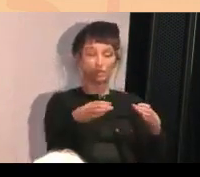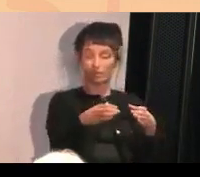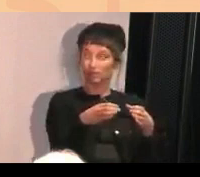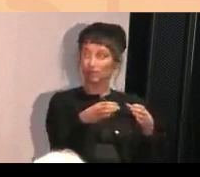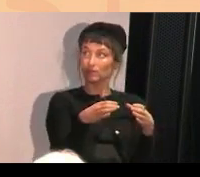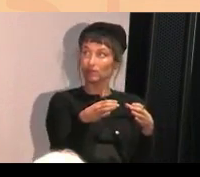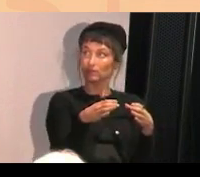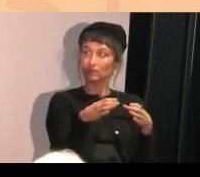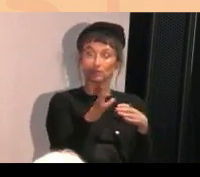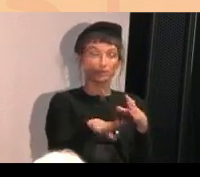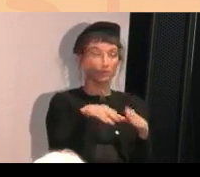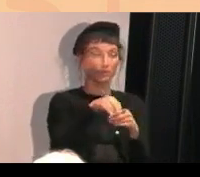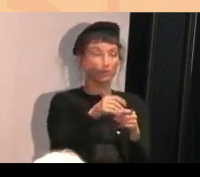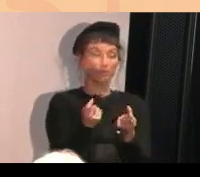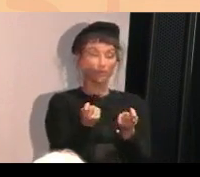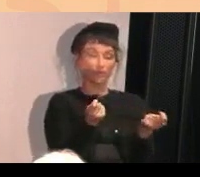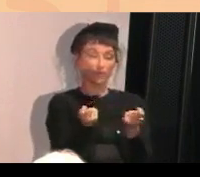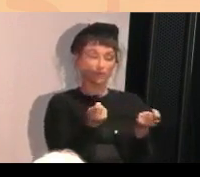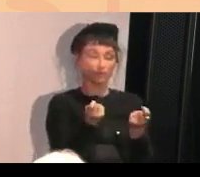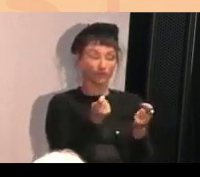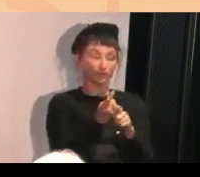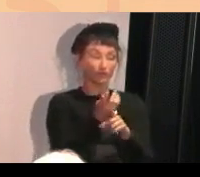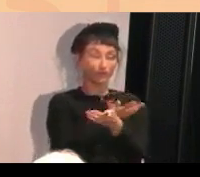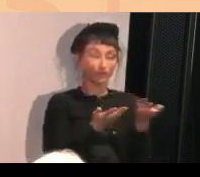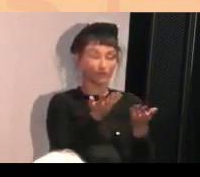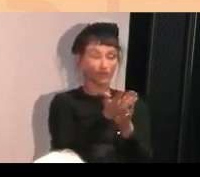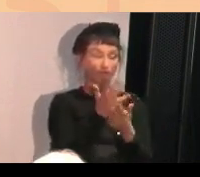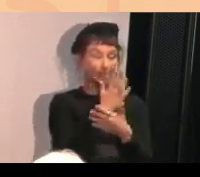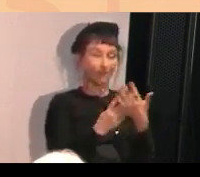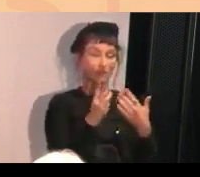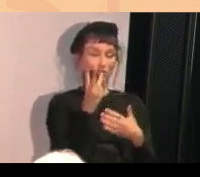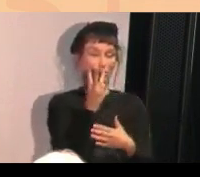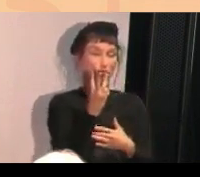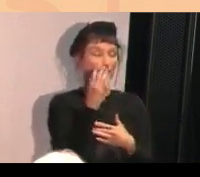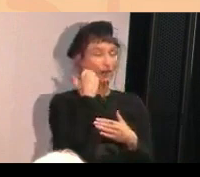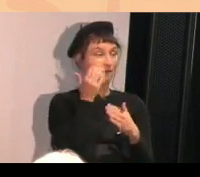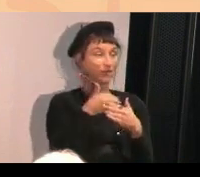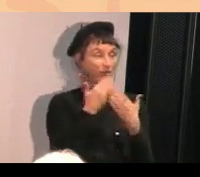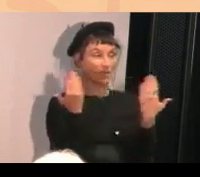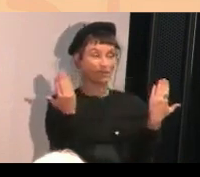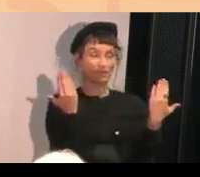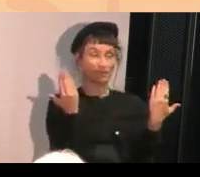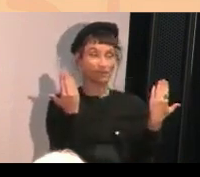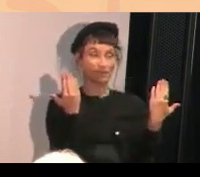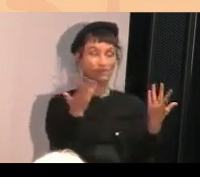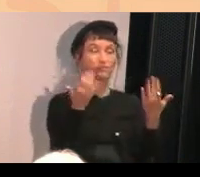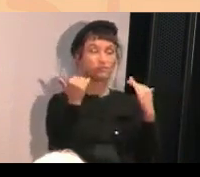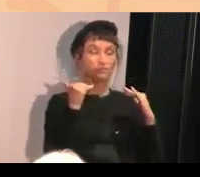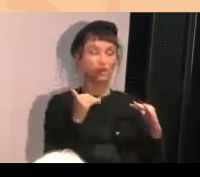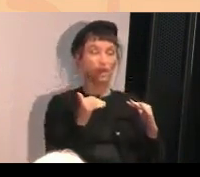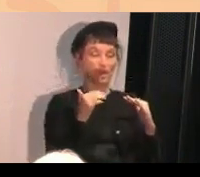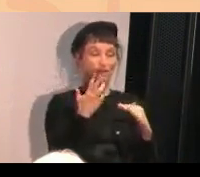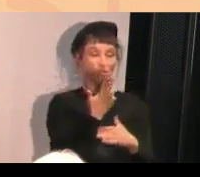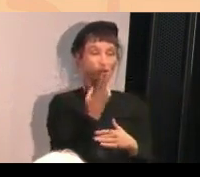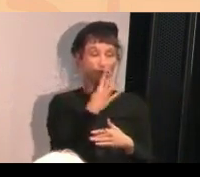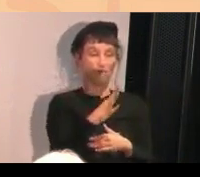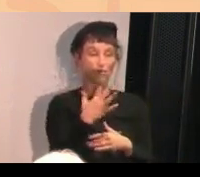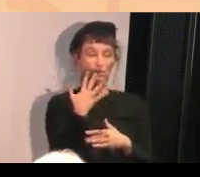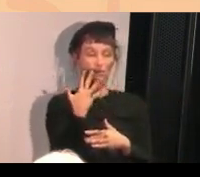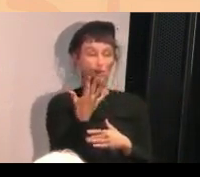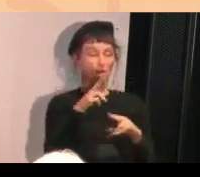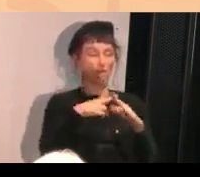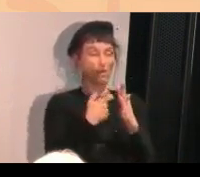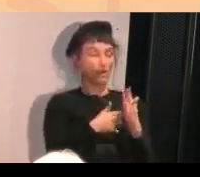including facilitated discussions at 3. 30 PM each day and a session at 9.45 on Friday morning to